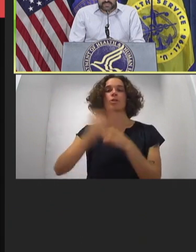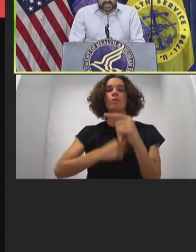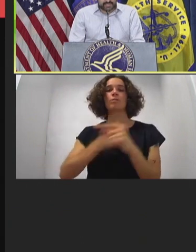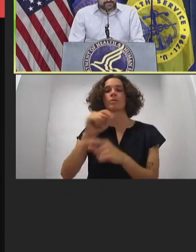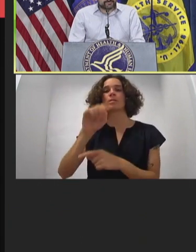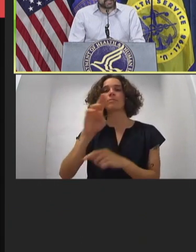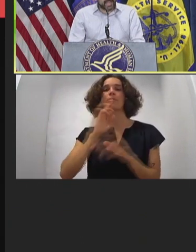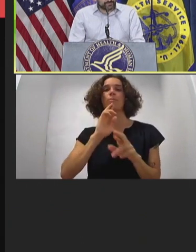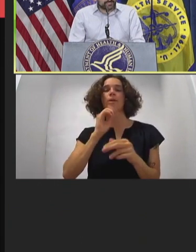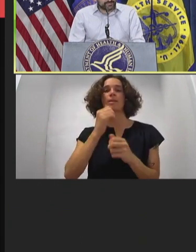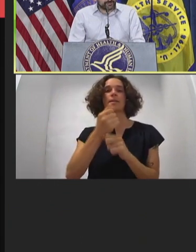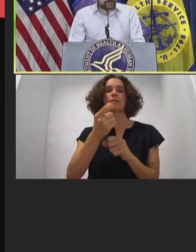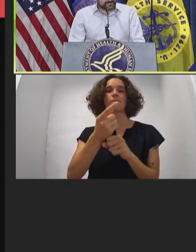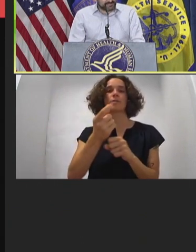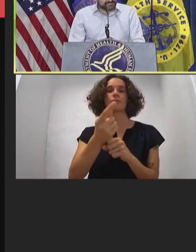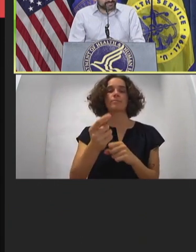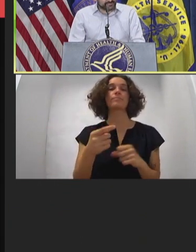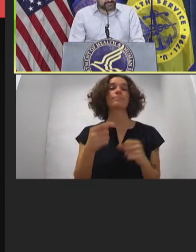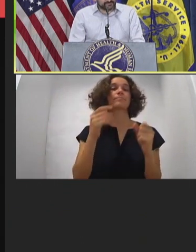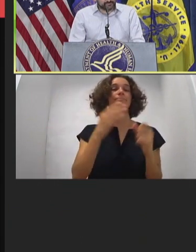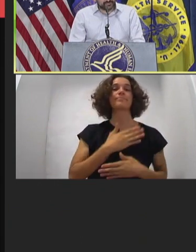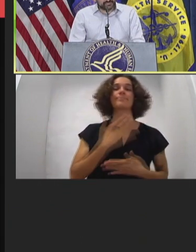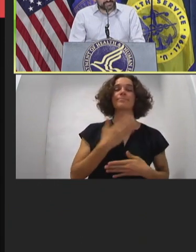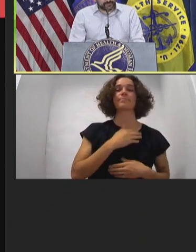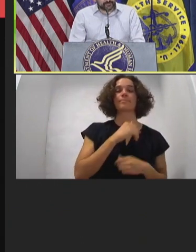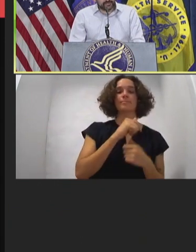And very happily, all three of these initiatives work together,